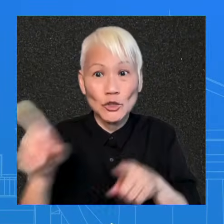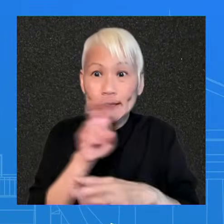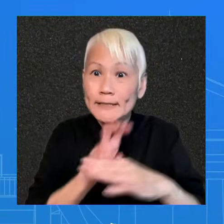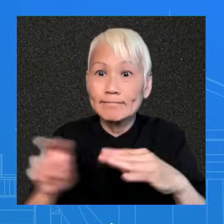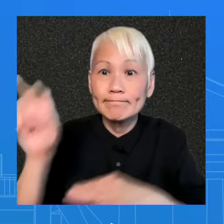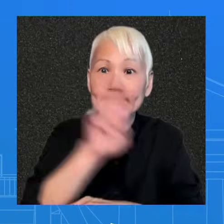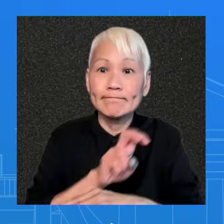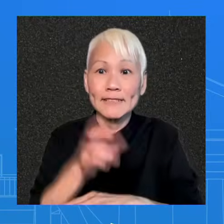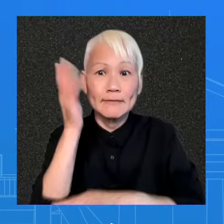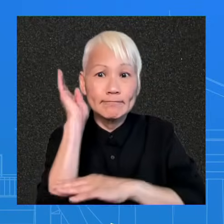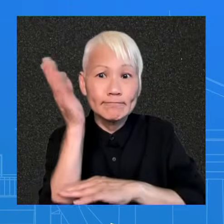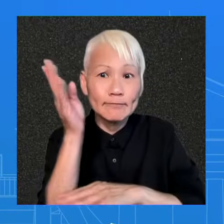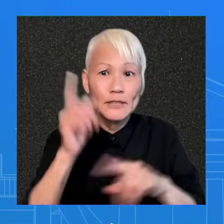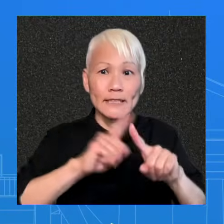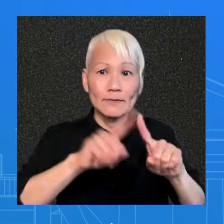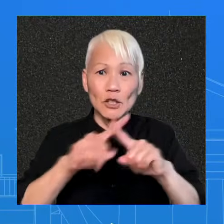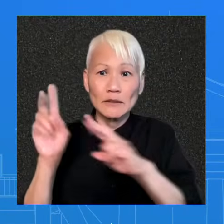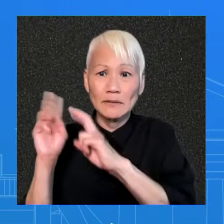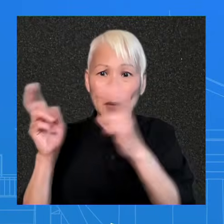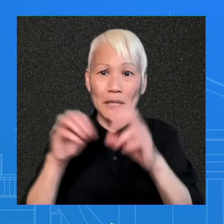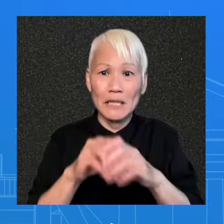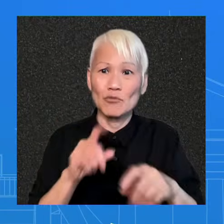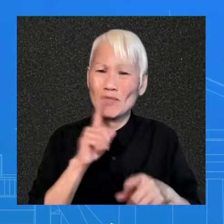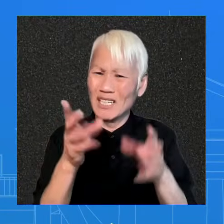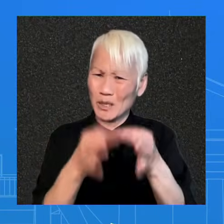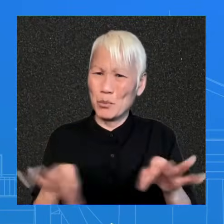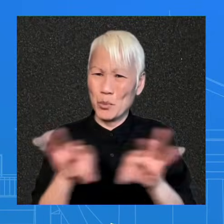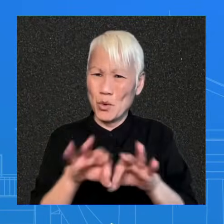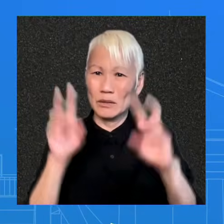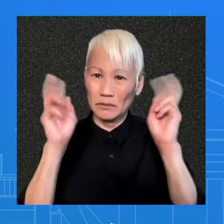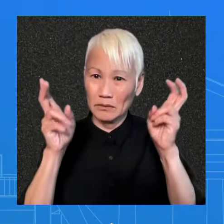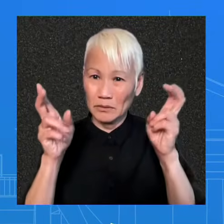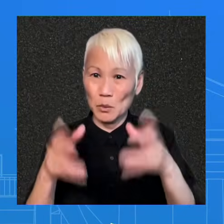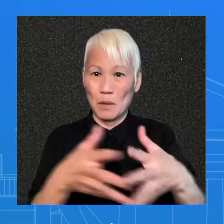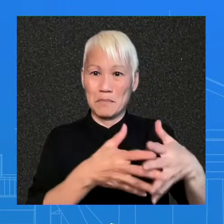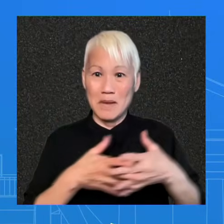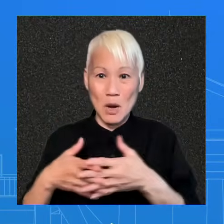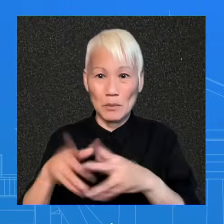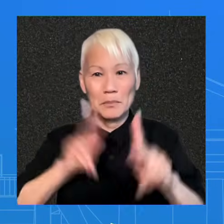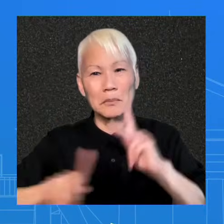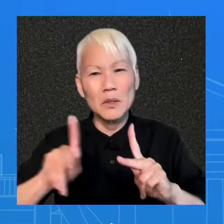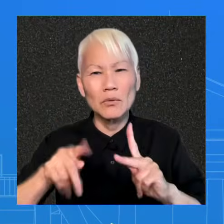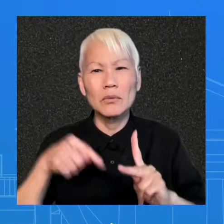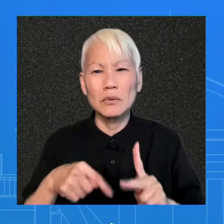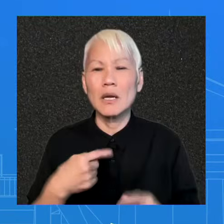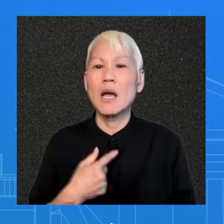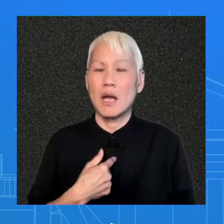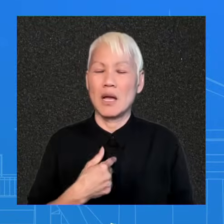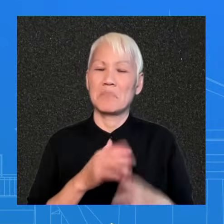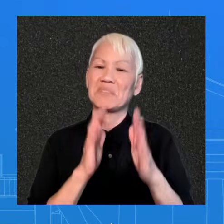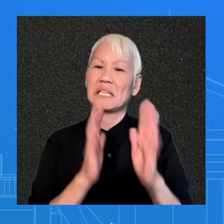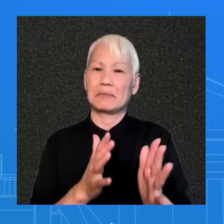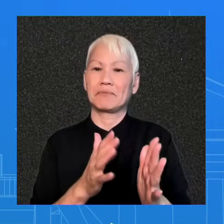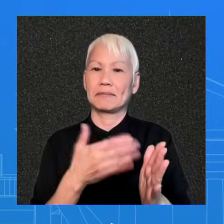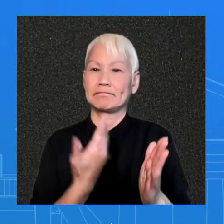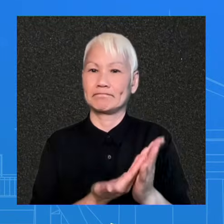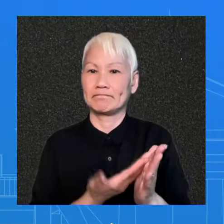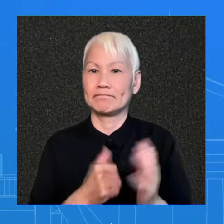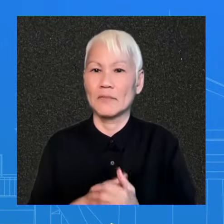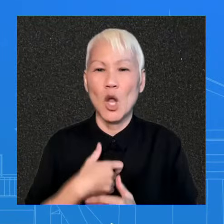that are incredibly important to the American people. So, I will --I will leave it there, but not going to go into a tit for tat "what does this mean,